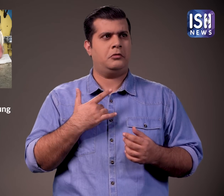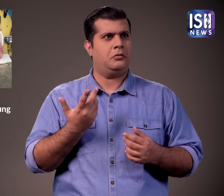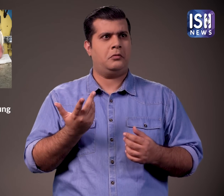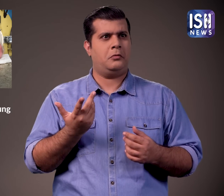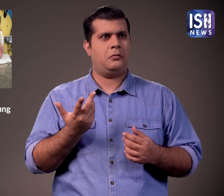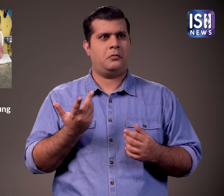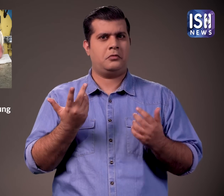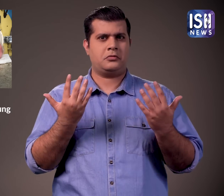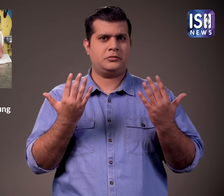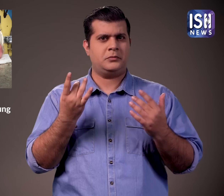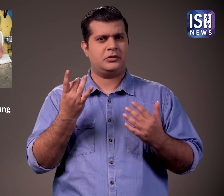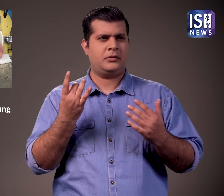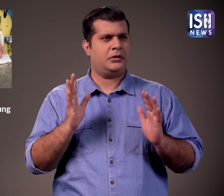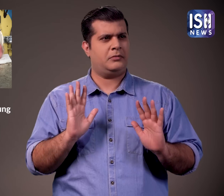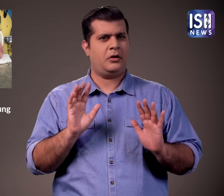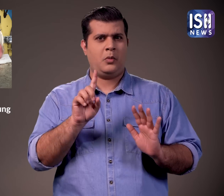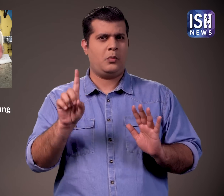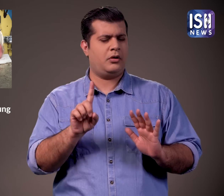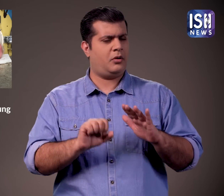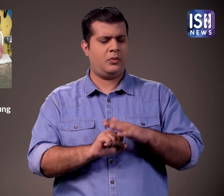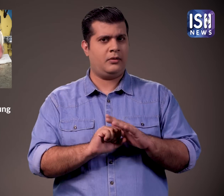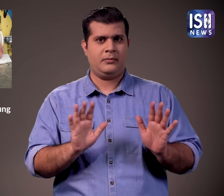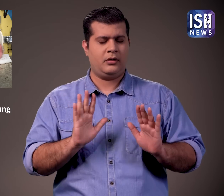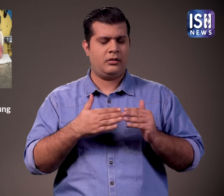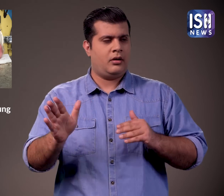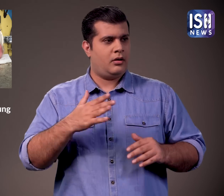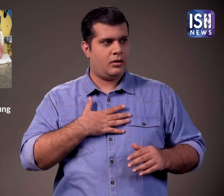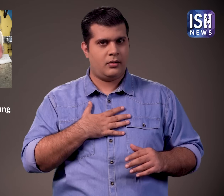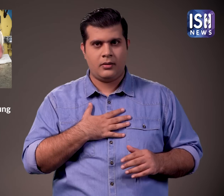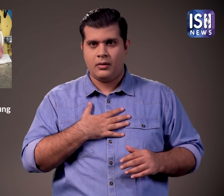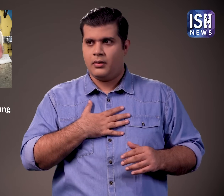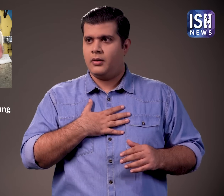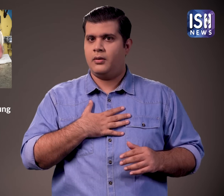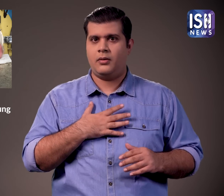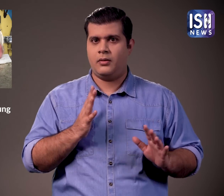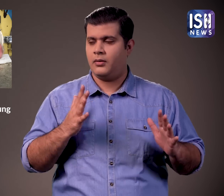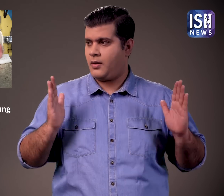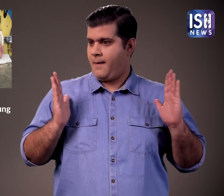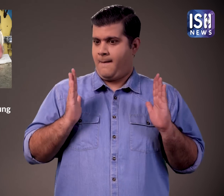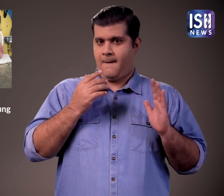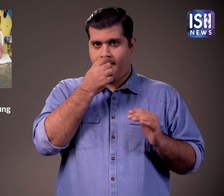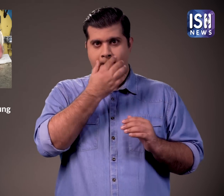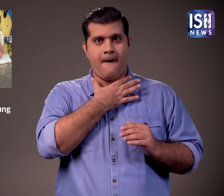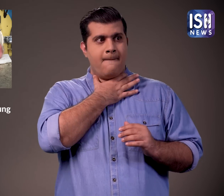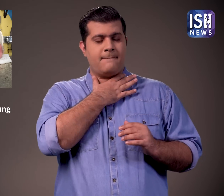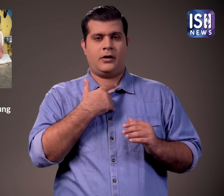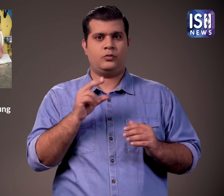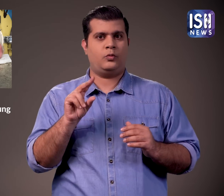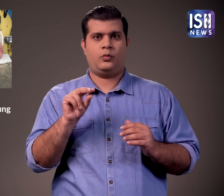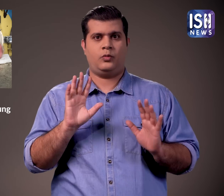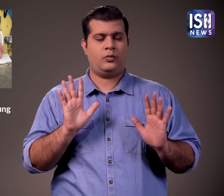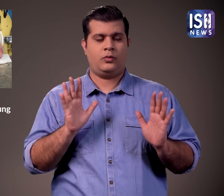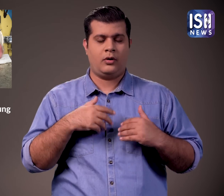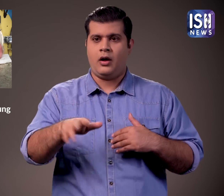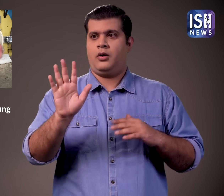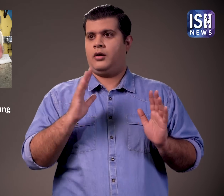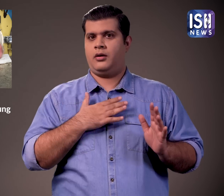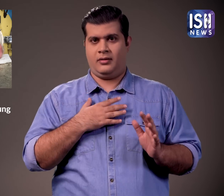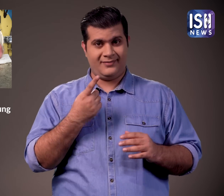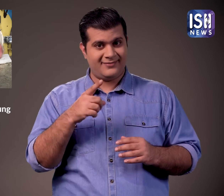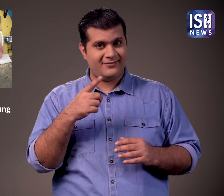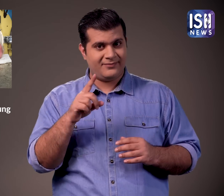10-15 minutes, or maybe an hour at most? Since its an enclosed space, you feel breathless, right?